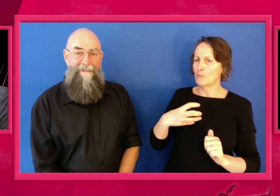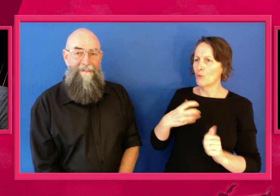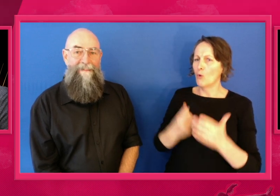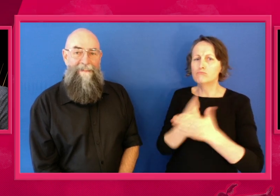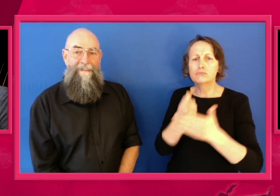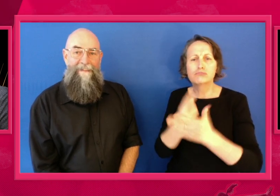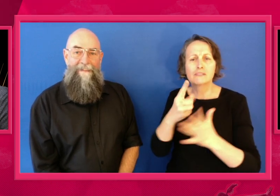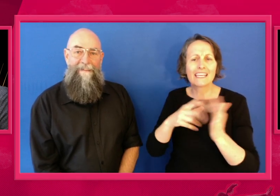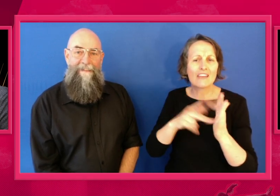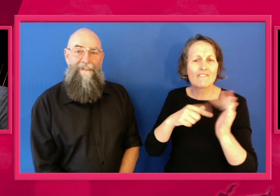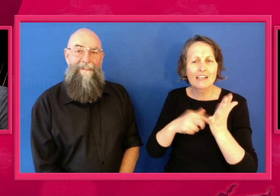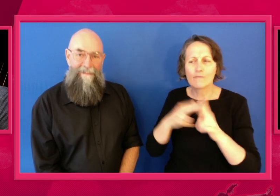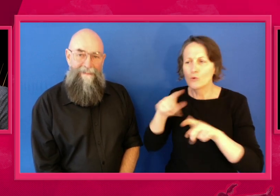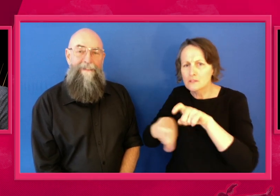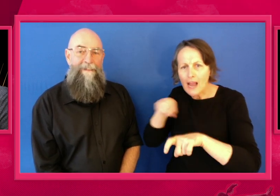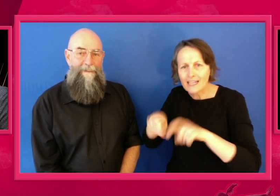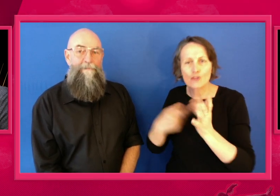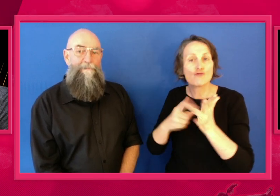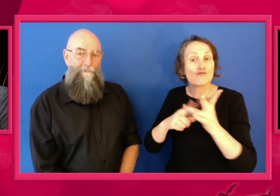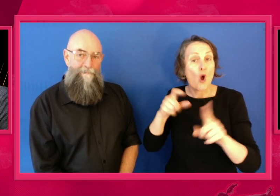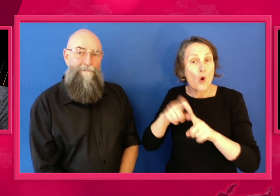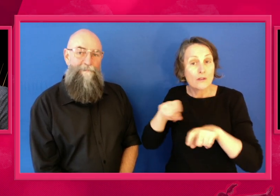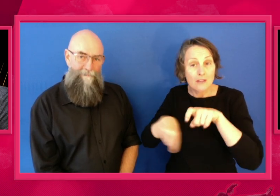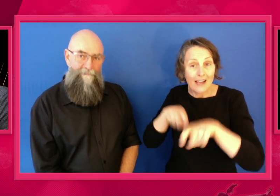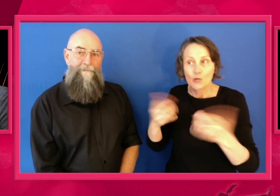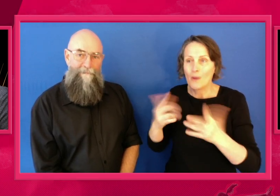up in cycling. We've moved to the road at Fuji Speedway. We've already had wonderful